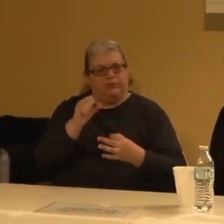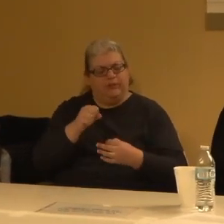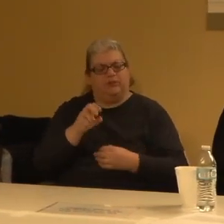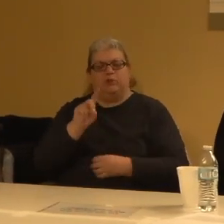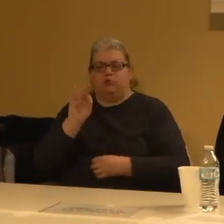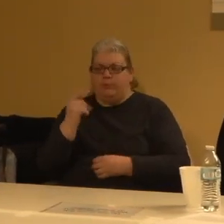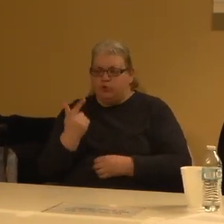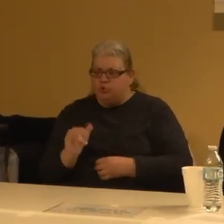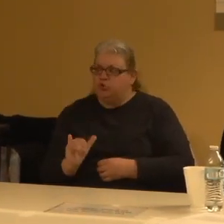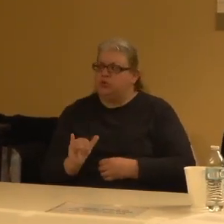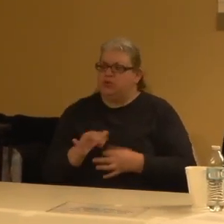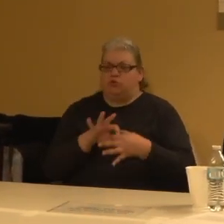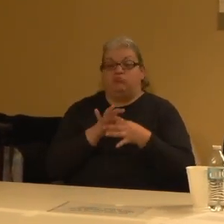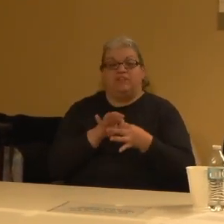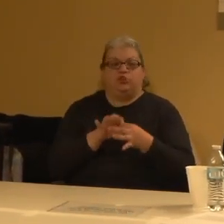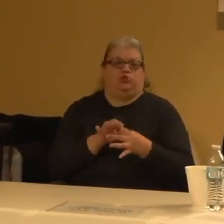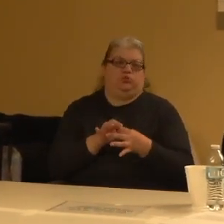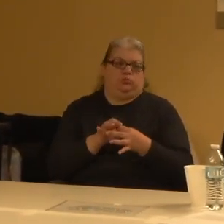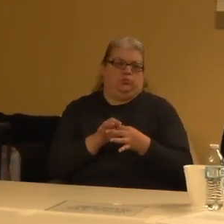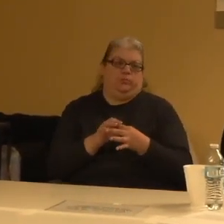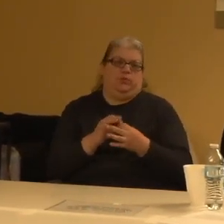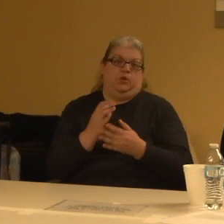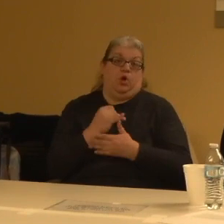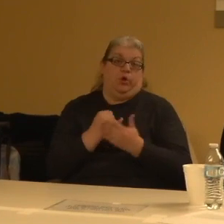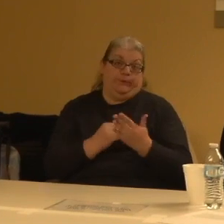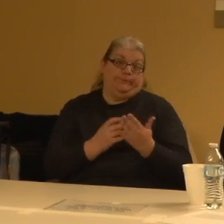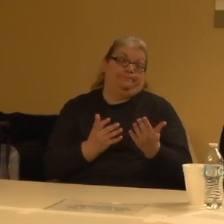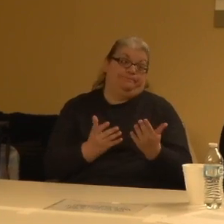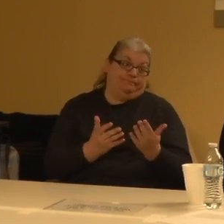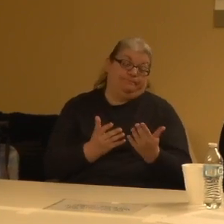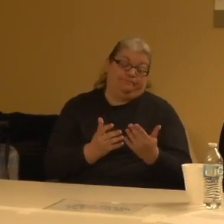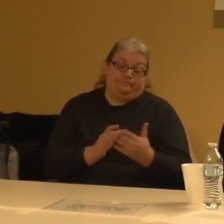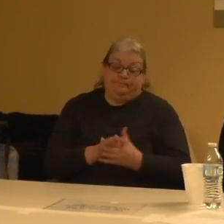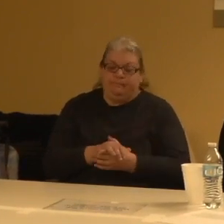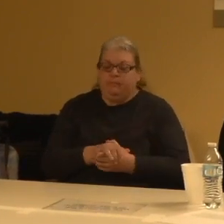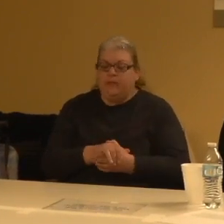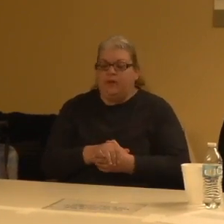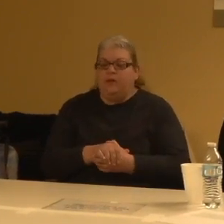Like, I think that's where also the anti-racist and